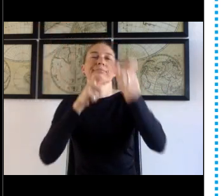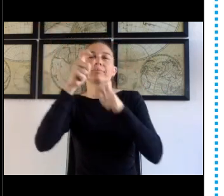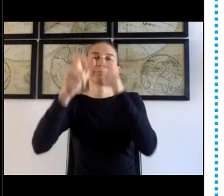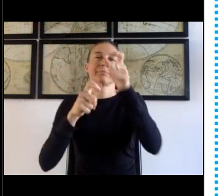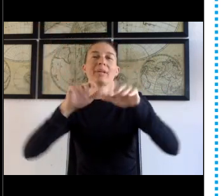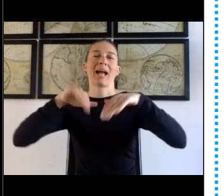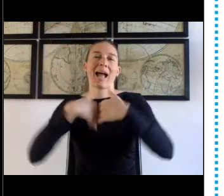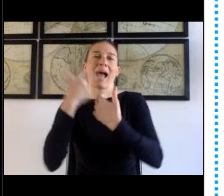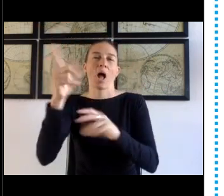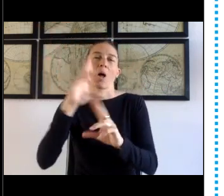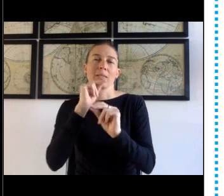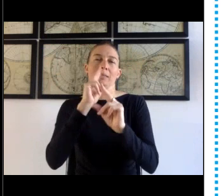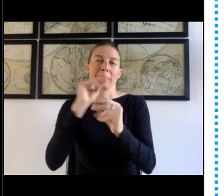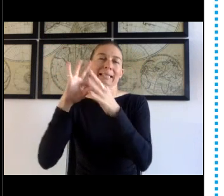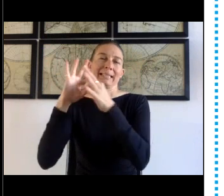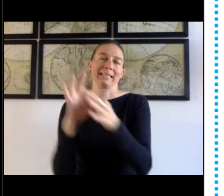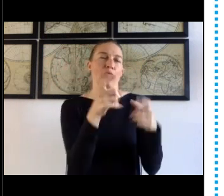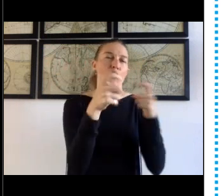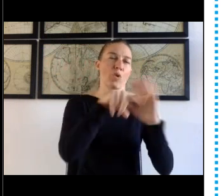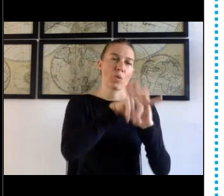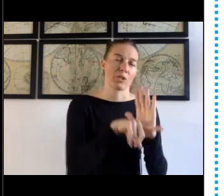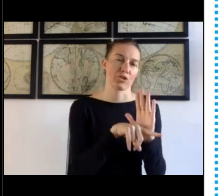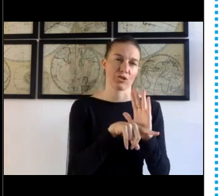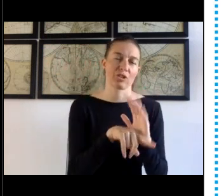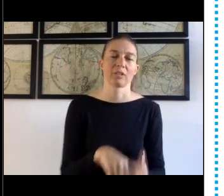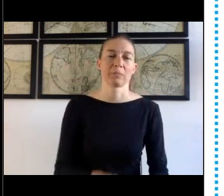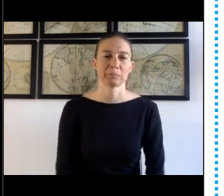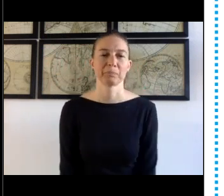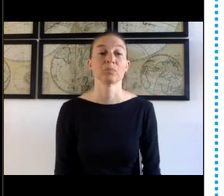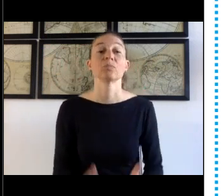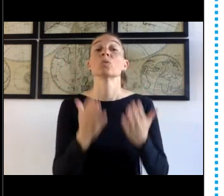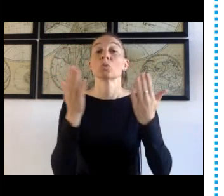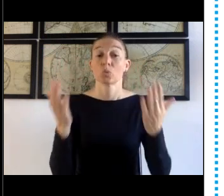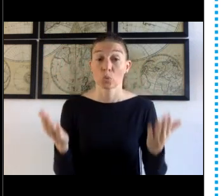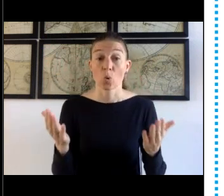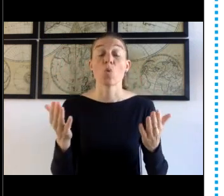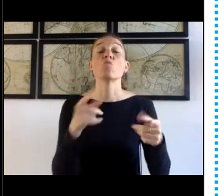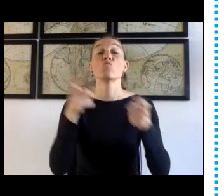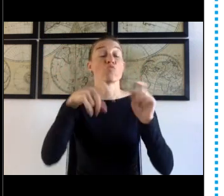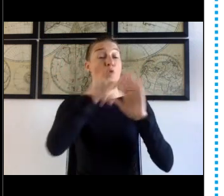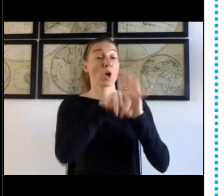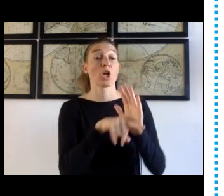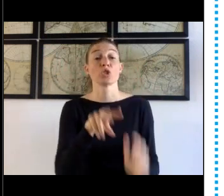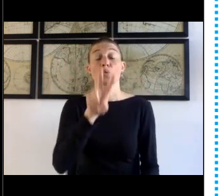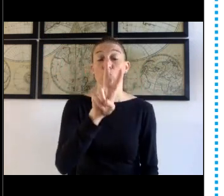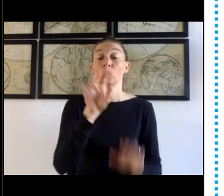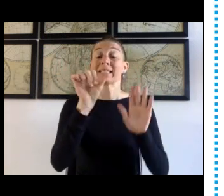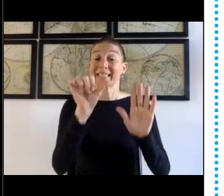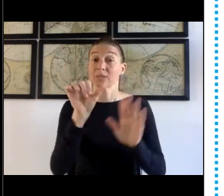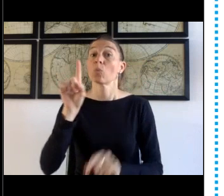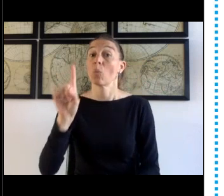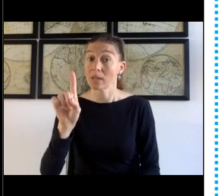The first one is, as I said, regulation 261. This is a general regulation on rights of passengers,